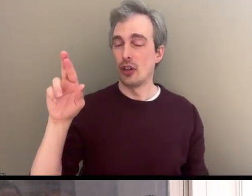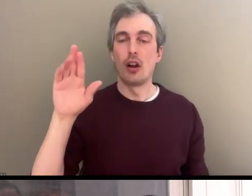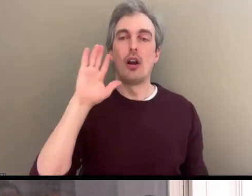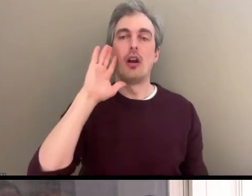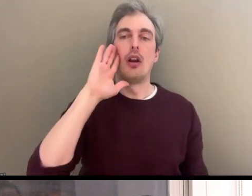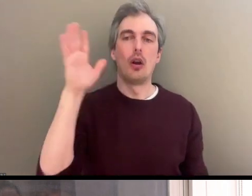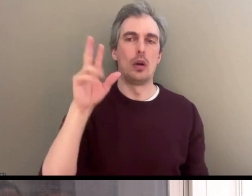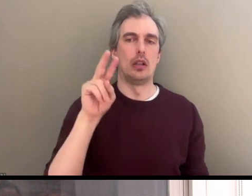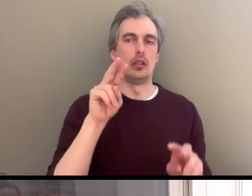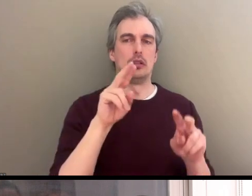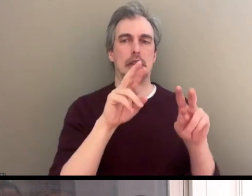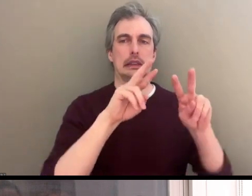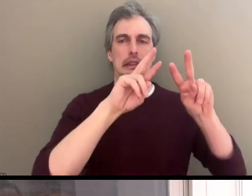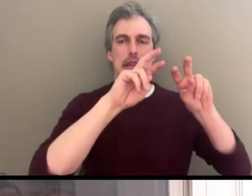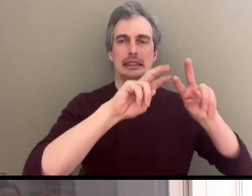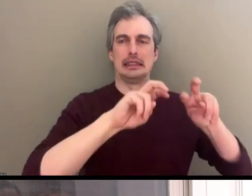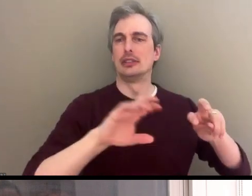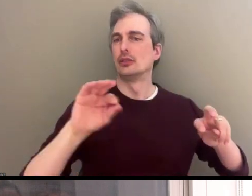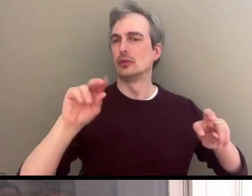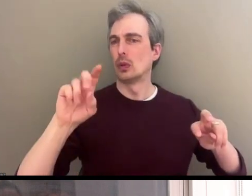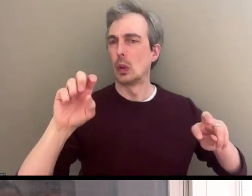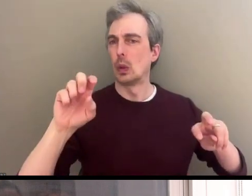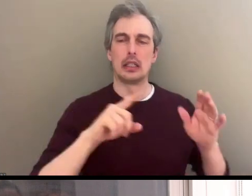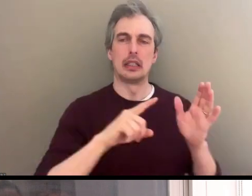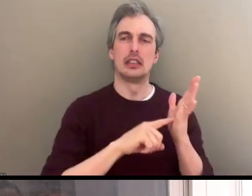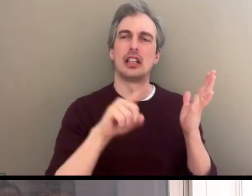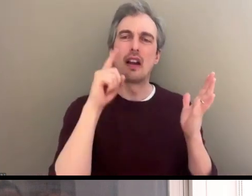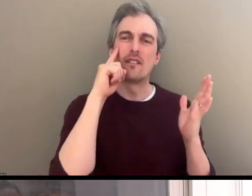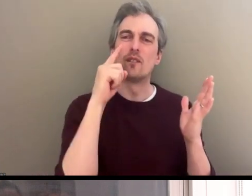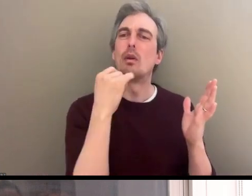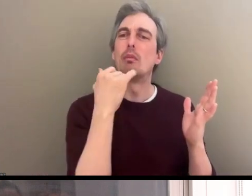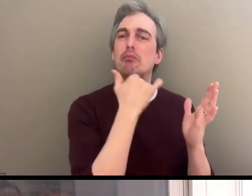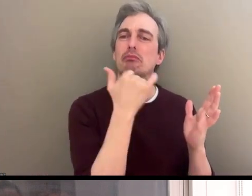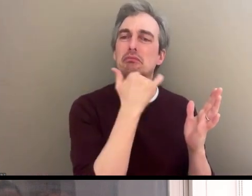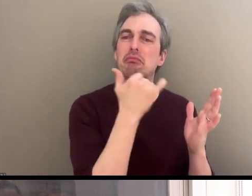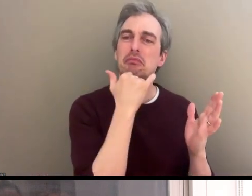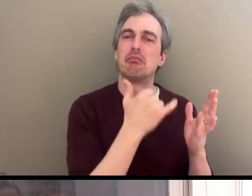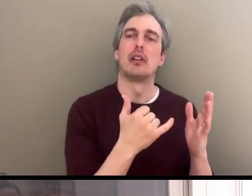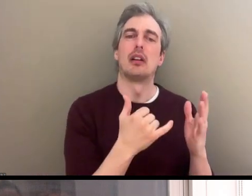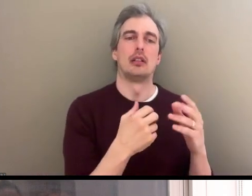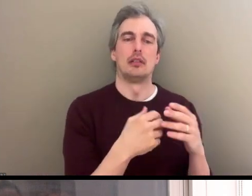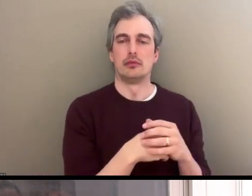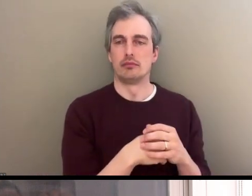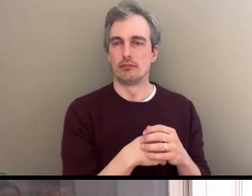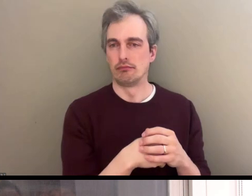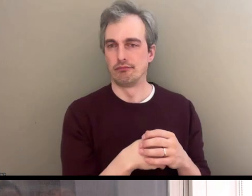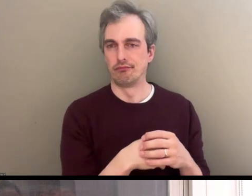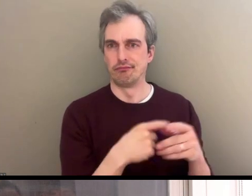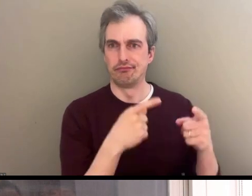It checks for errors, inconsistencies, and violations to something like WCAG, so predefined rule.